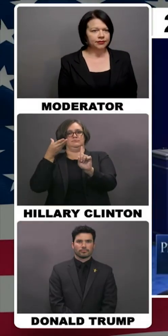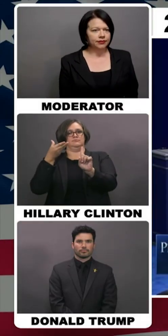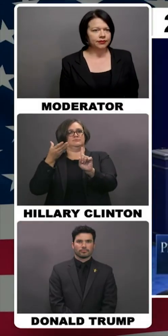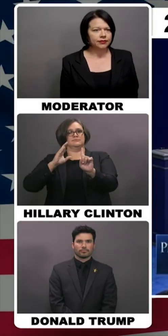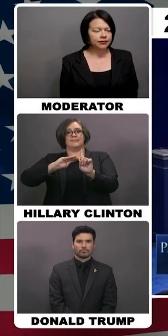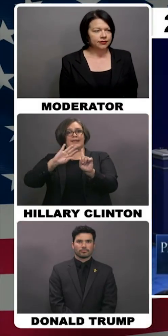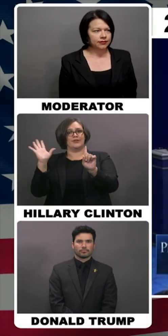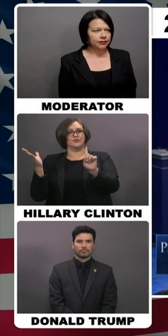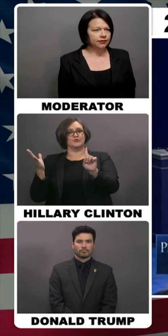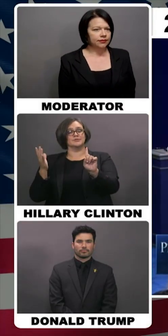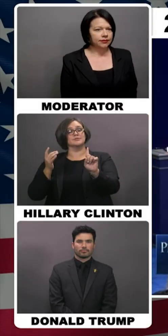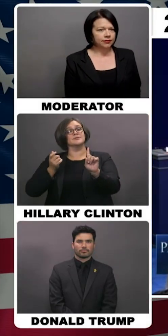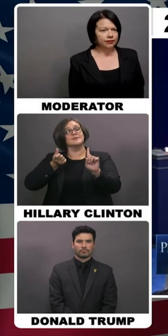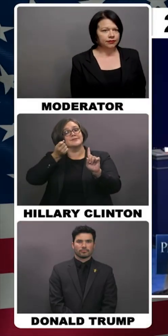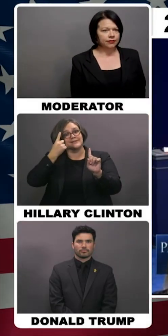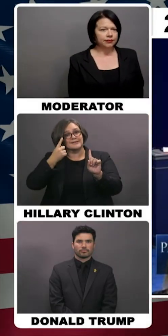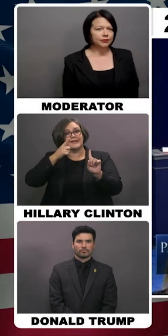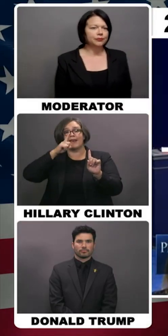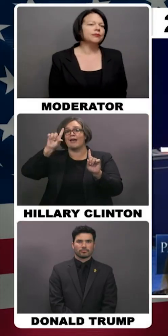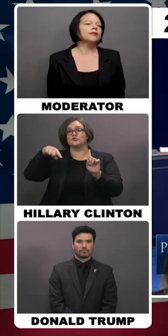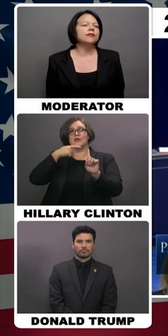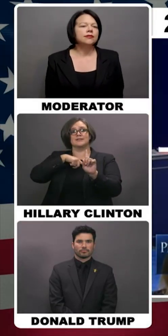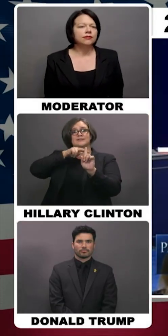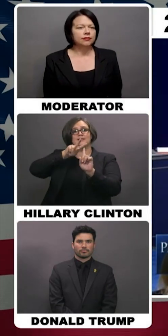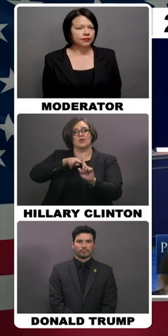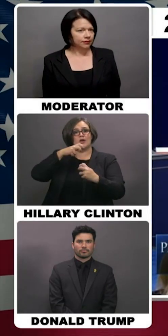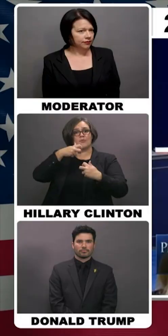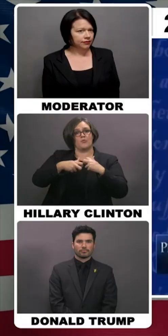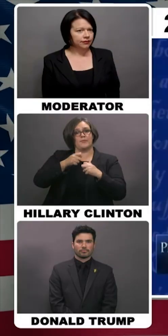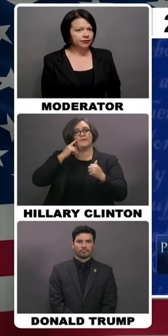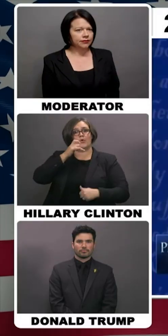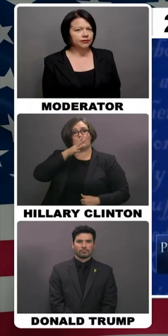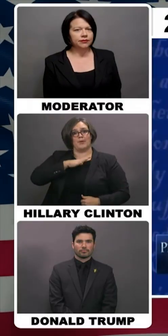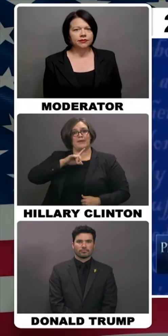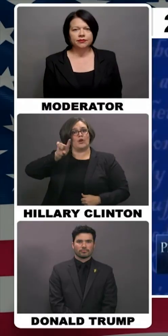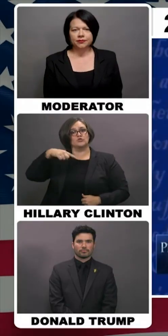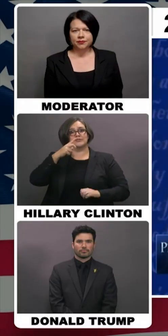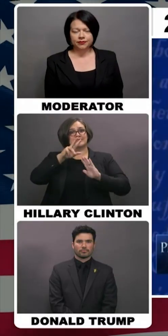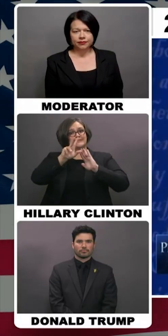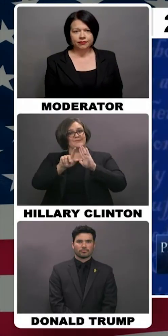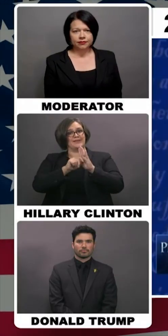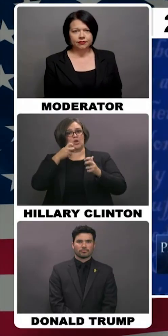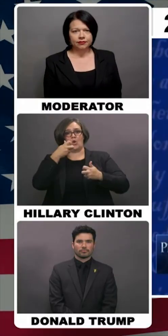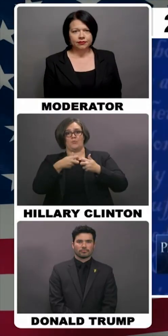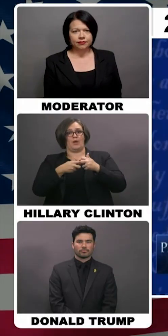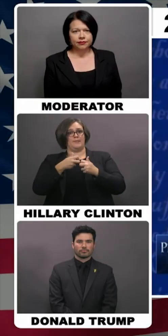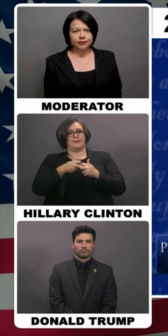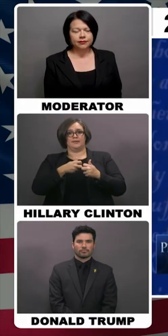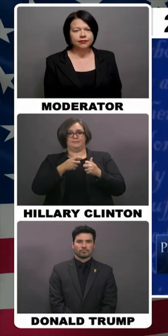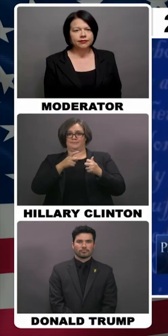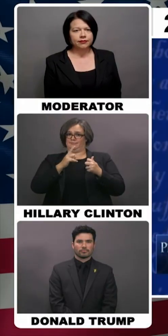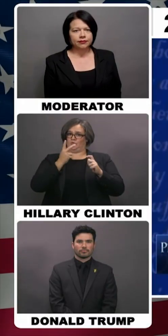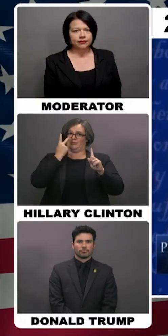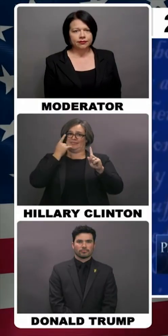but it's not only women. And it's not only this video that raises questions about his fitness to be our president